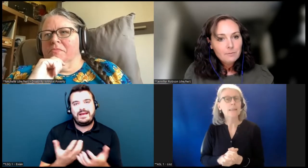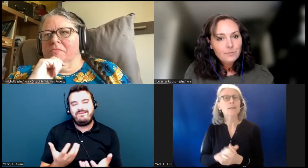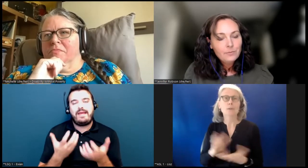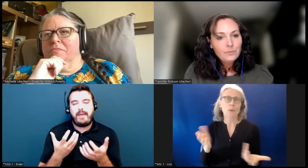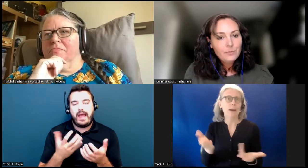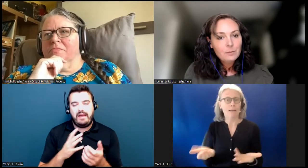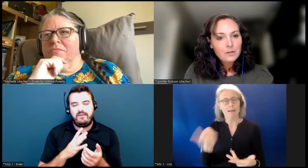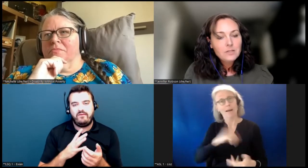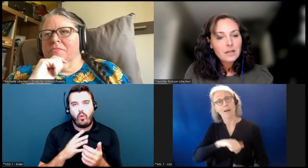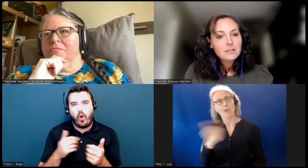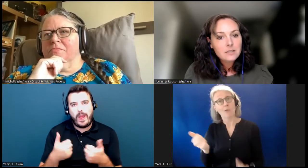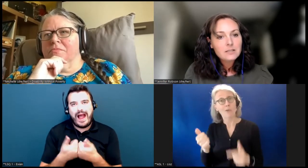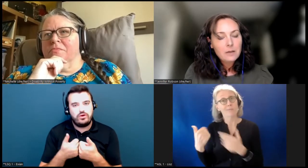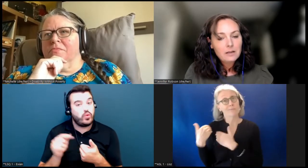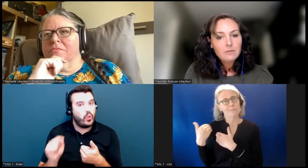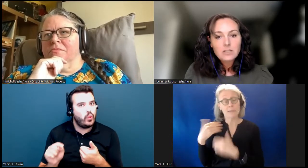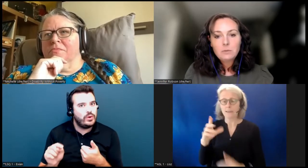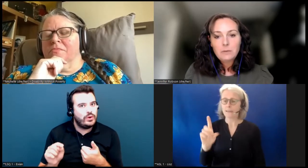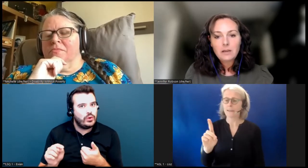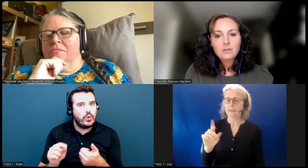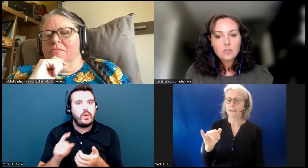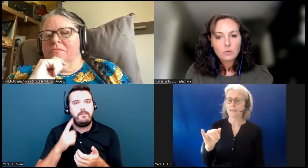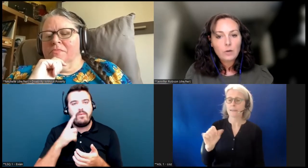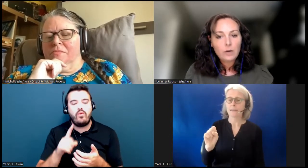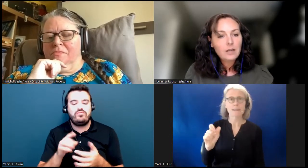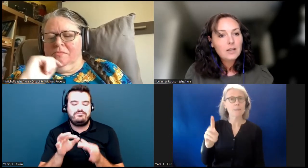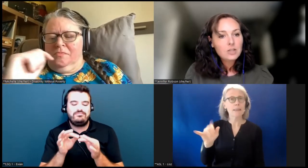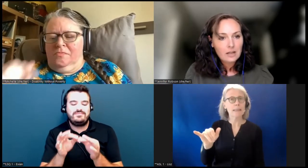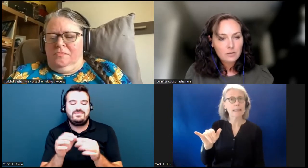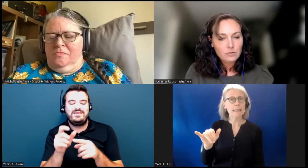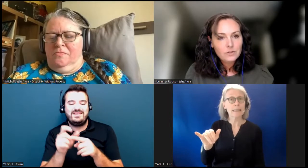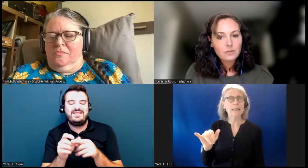DISABILITY. THE BILL SAYS THIS IS A BENEFIT TO BE PAID TO WORKING AGE ADULTS INCLUDING